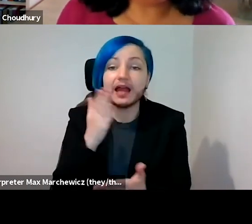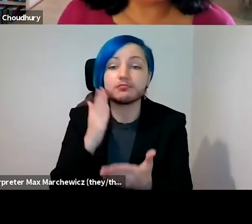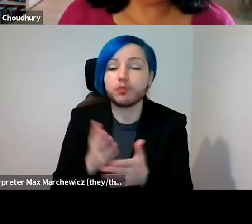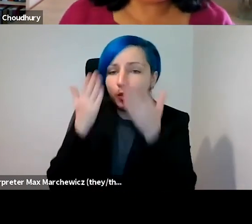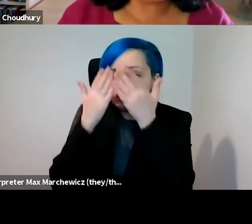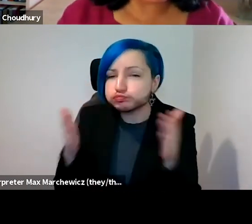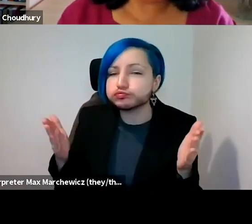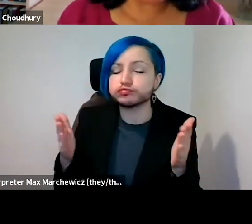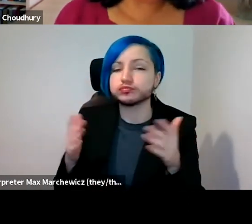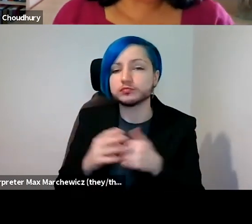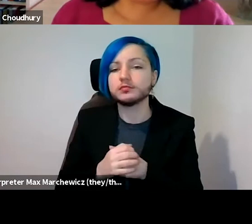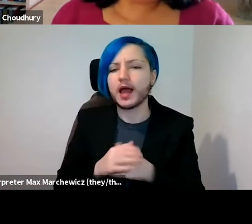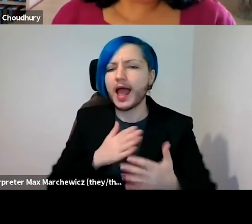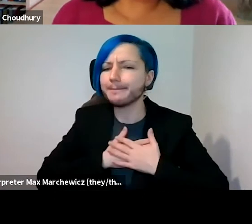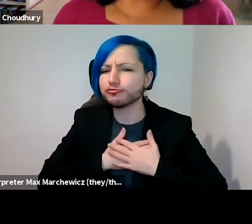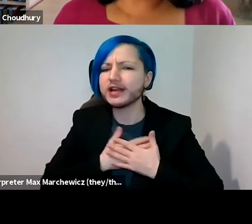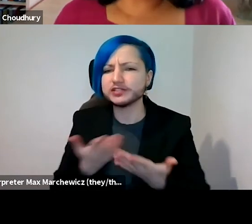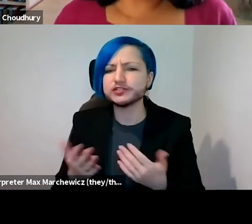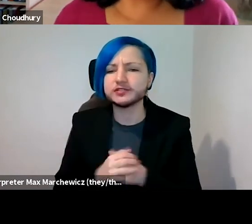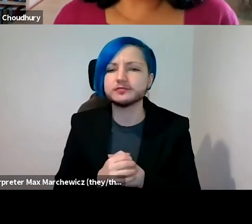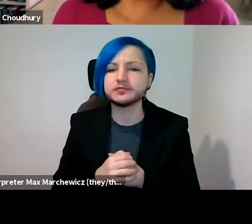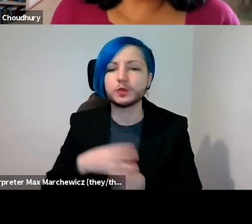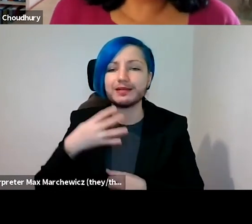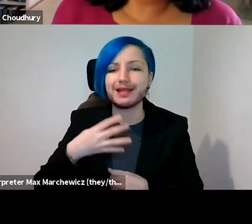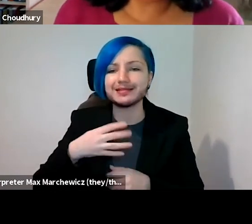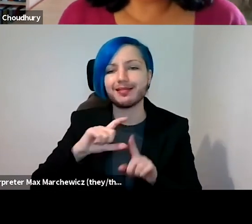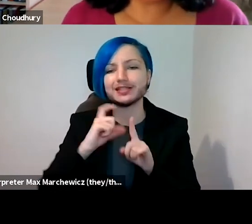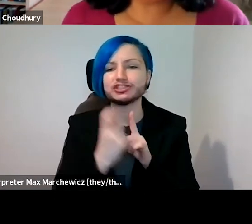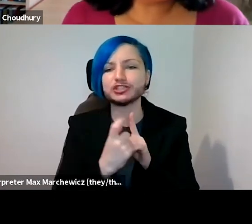of emulation and flattery in 19th century British material culture.